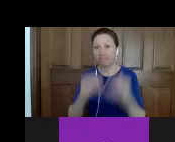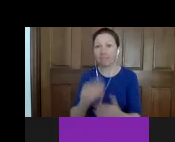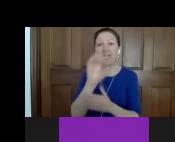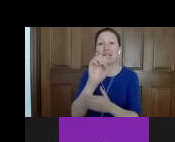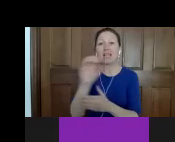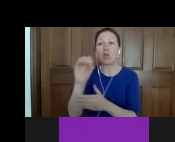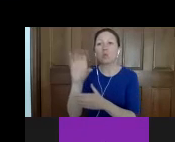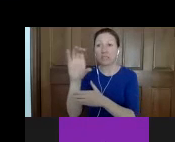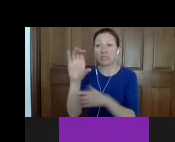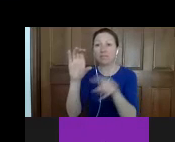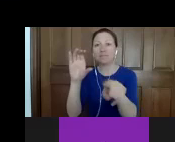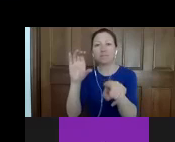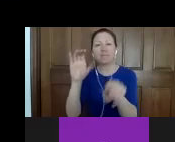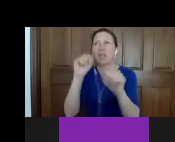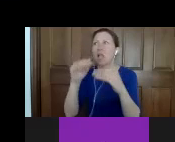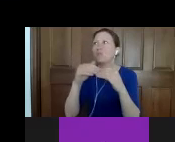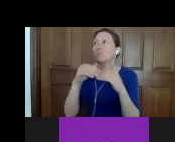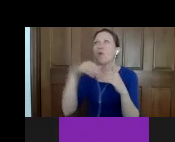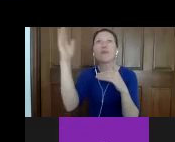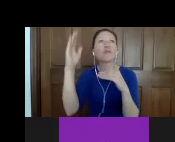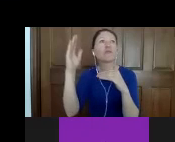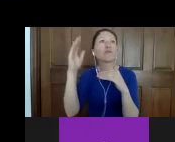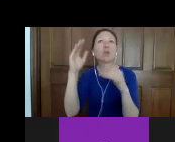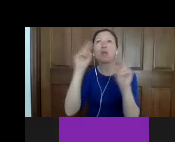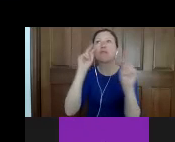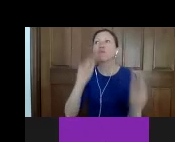they can give you a overview of everything they can do, how they can help you if you